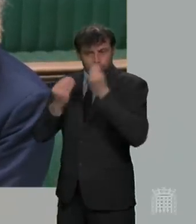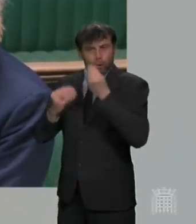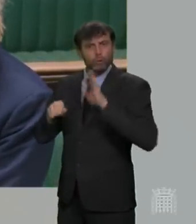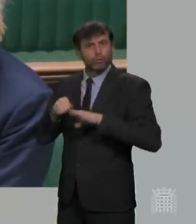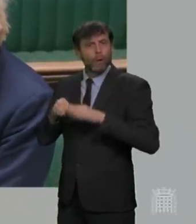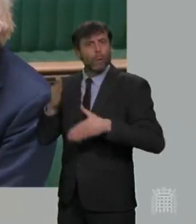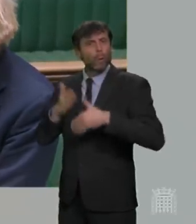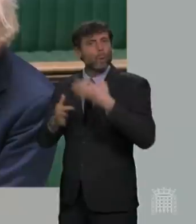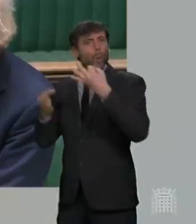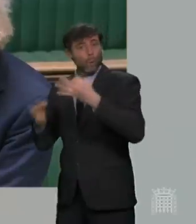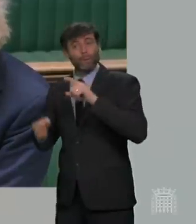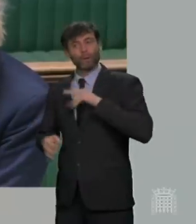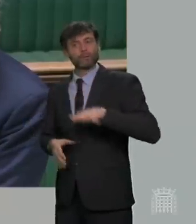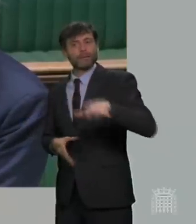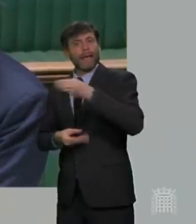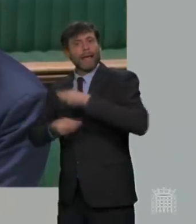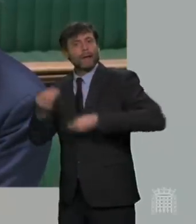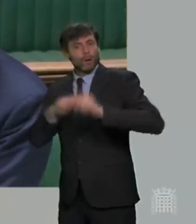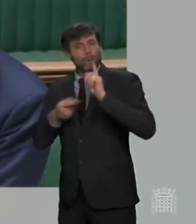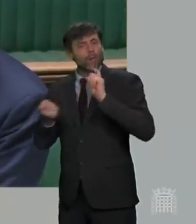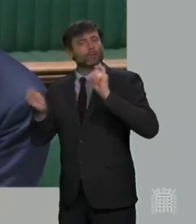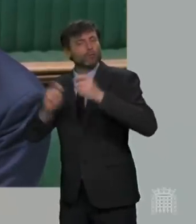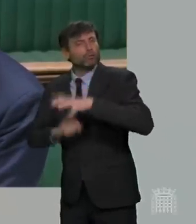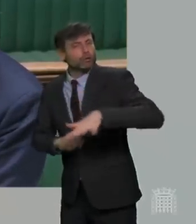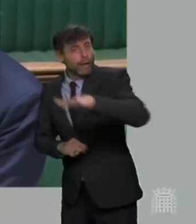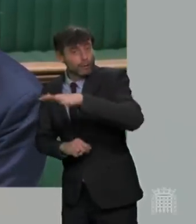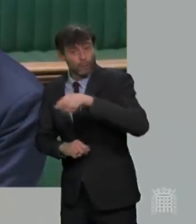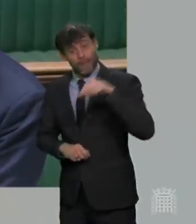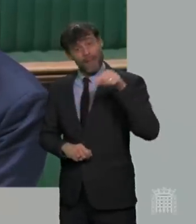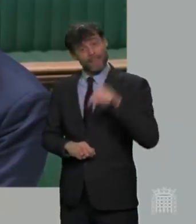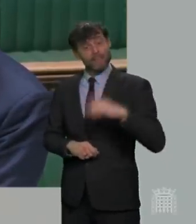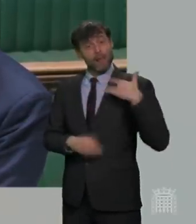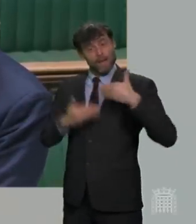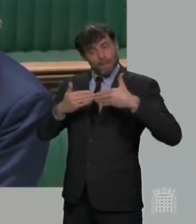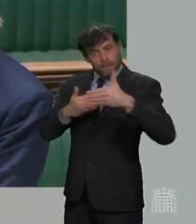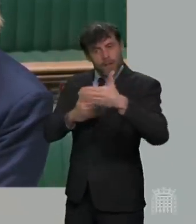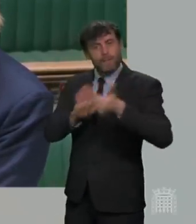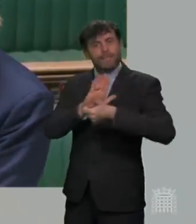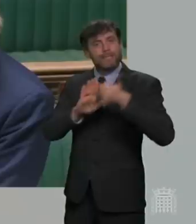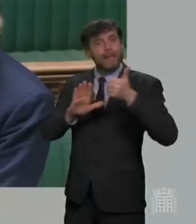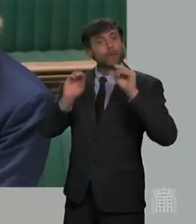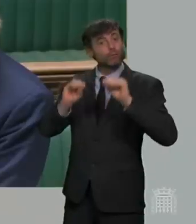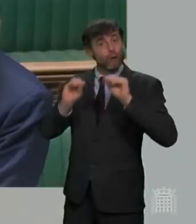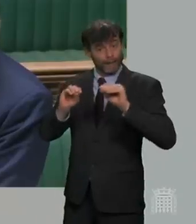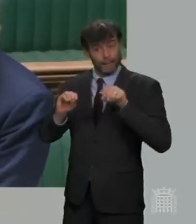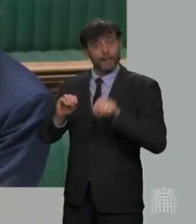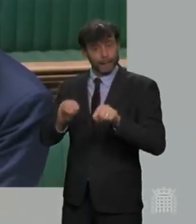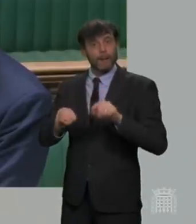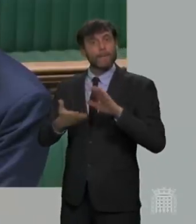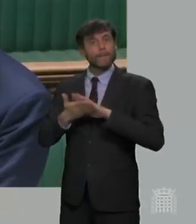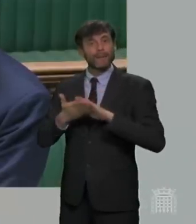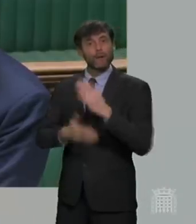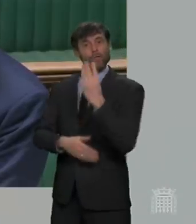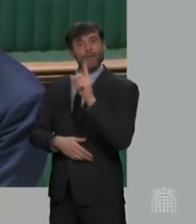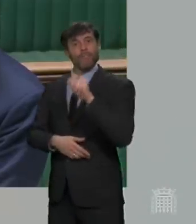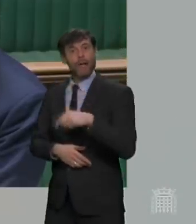economy, it offers everybody—adults over 23—the opportunity of £3,000 for an A-level-equivalent